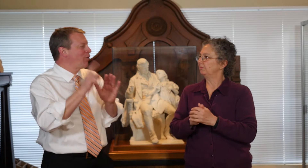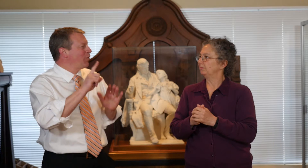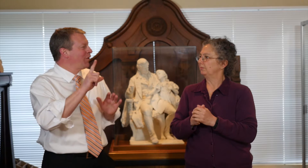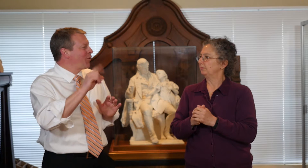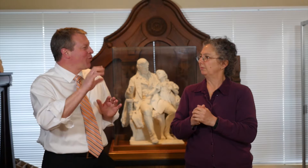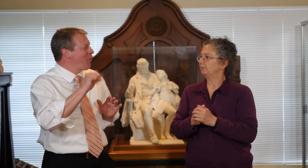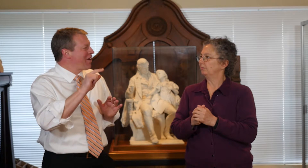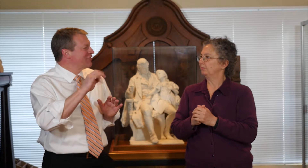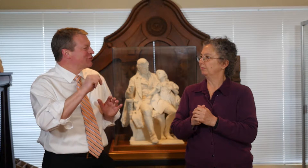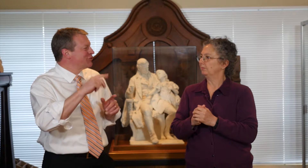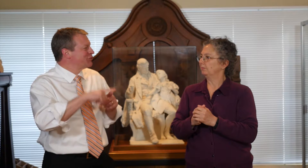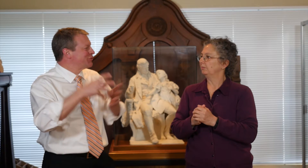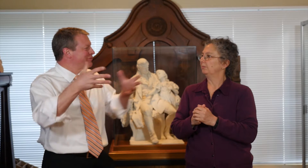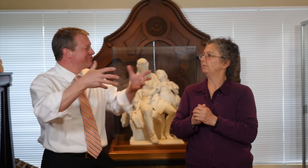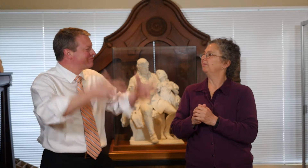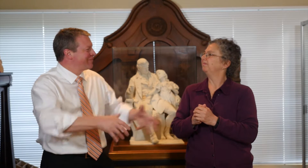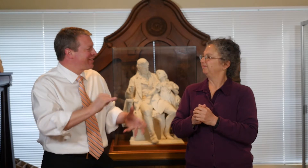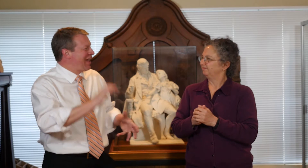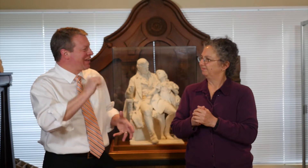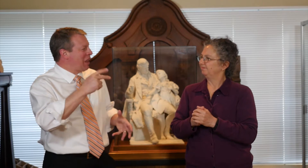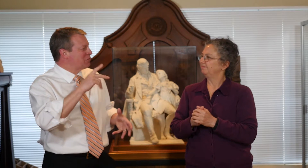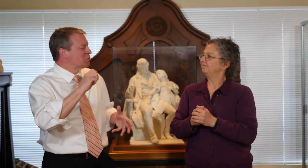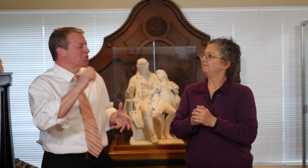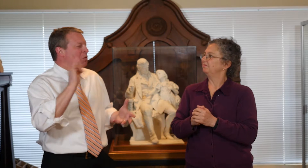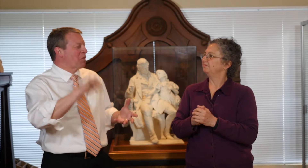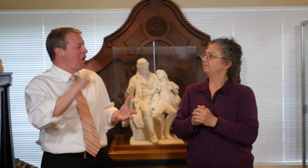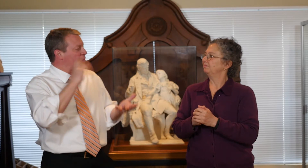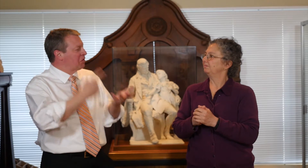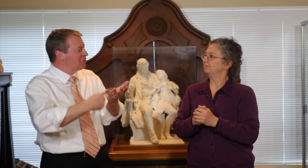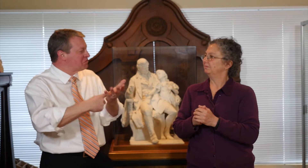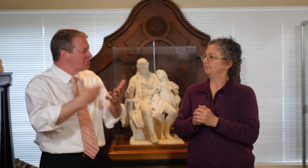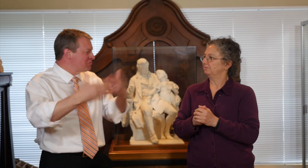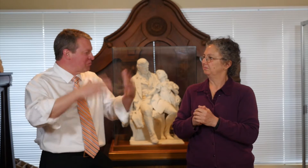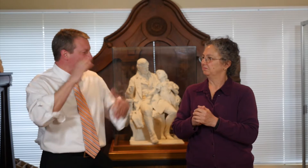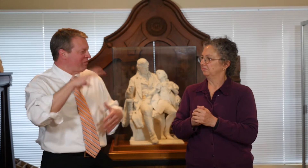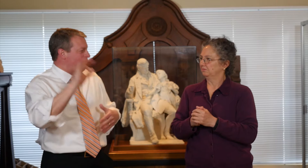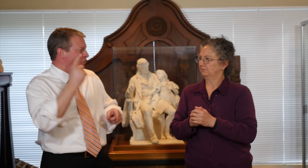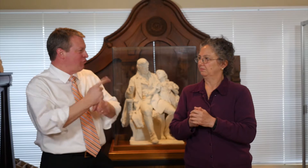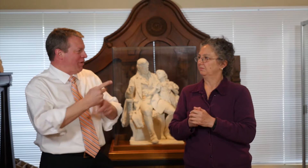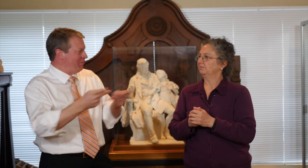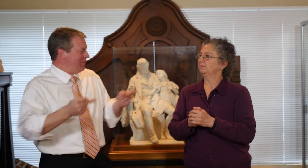Well of course we'll have identify an appropriate location to bury the time capsule. I'm sure